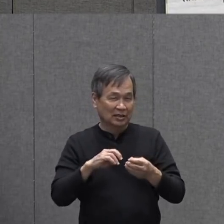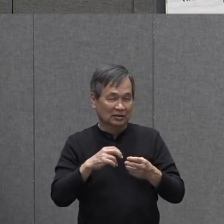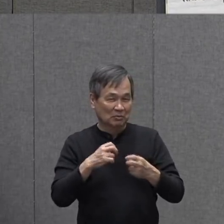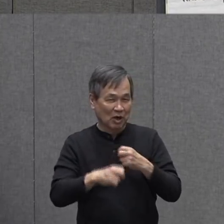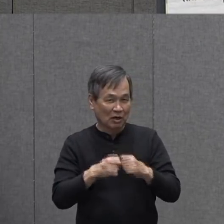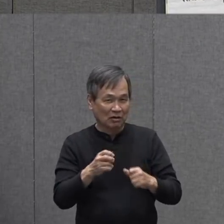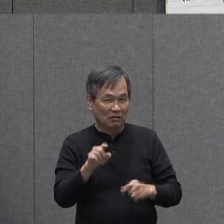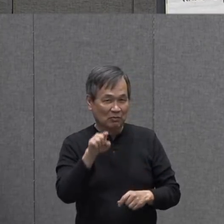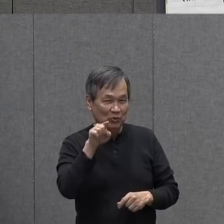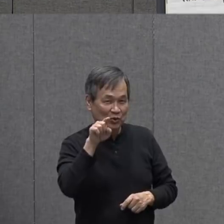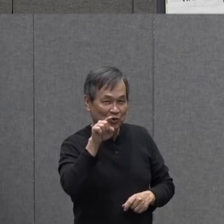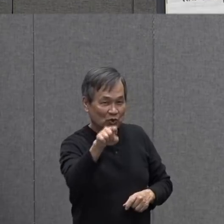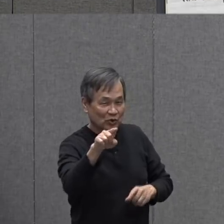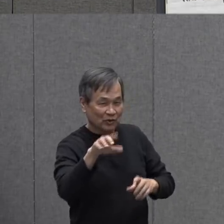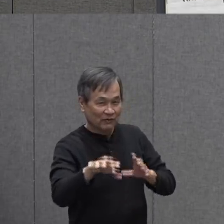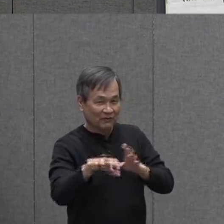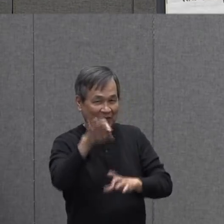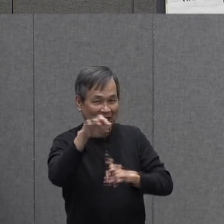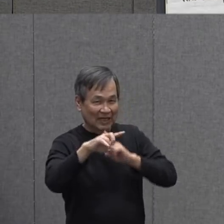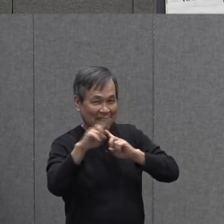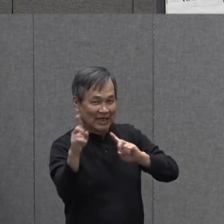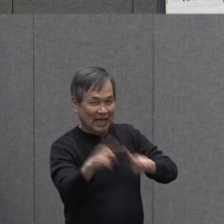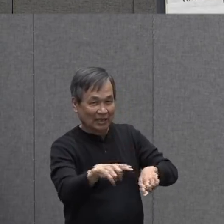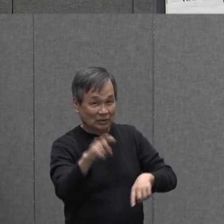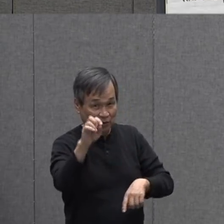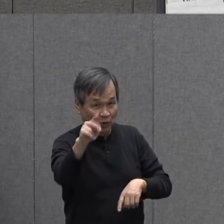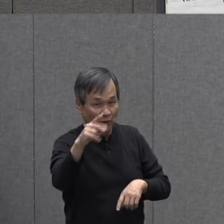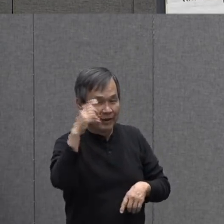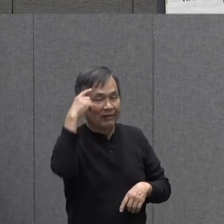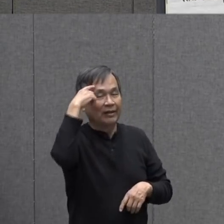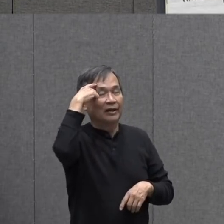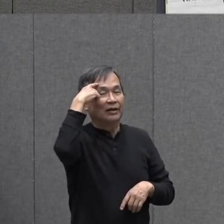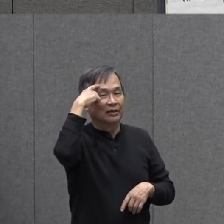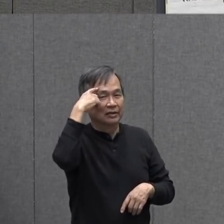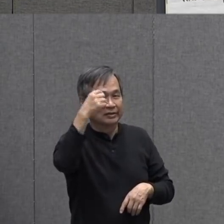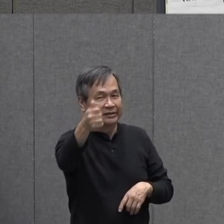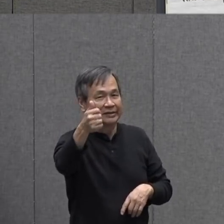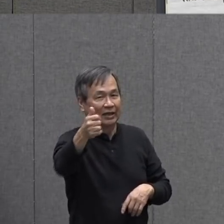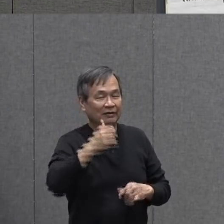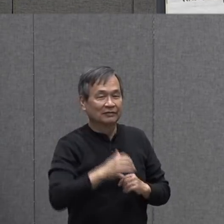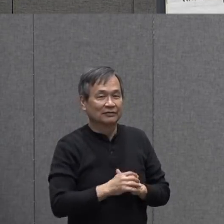so that you can look at it, think about it on your own, if you haven't had a chance to do that